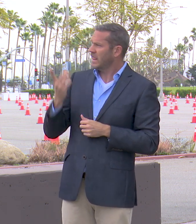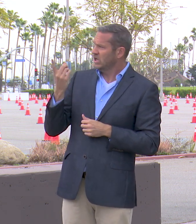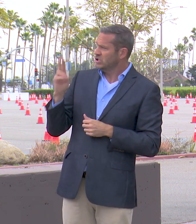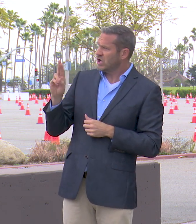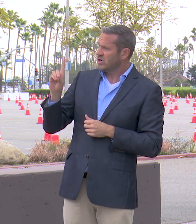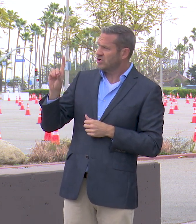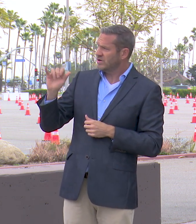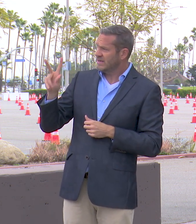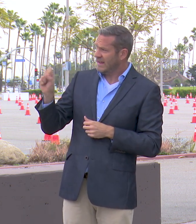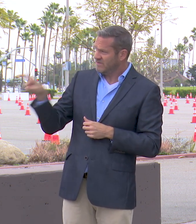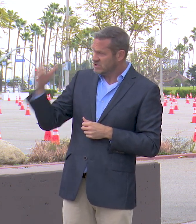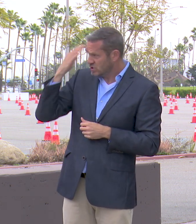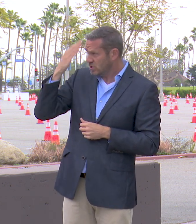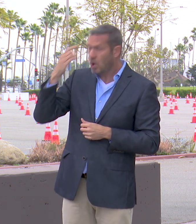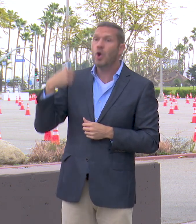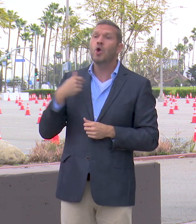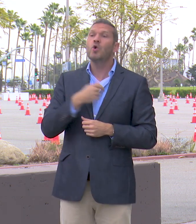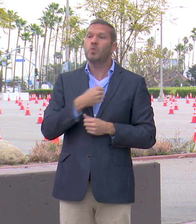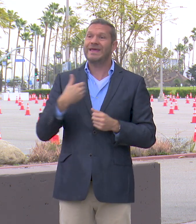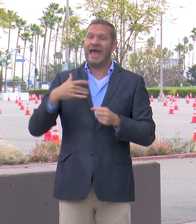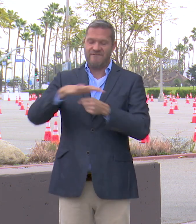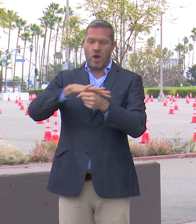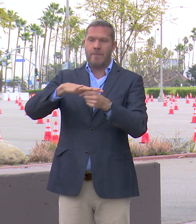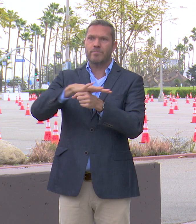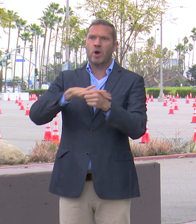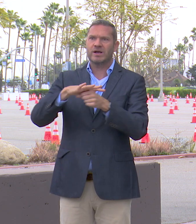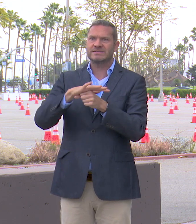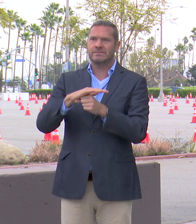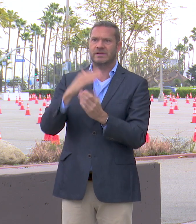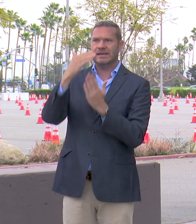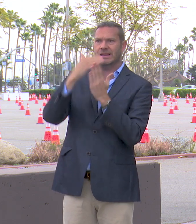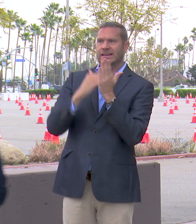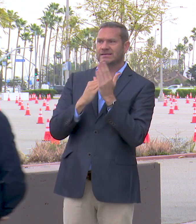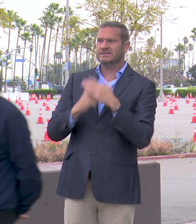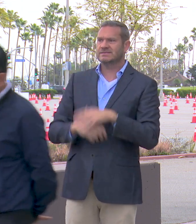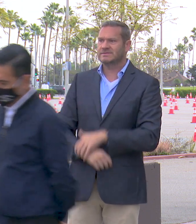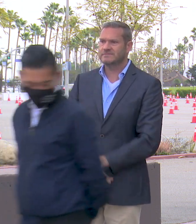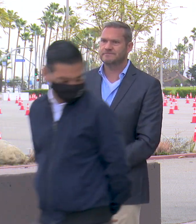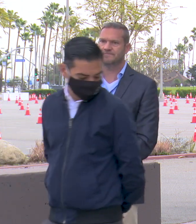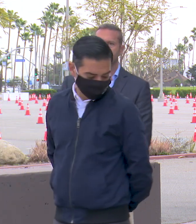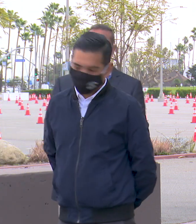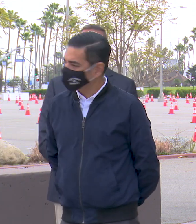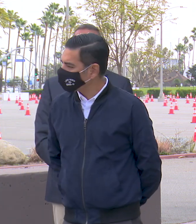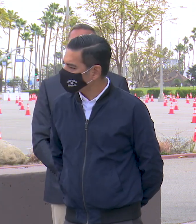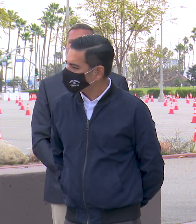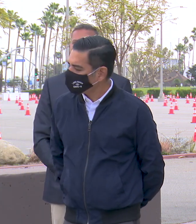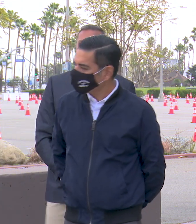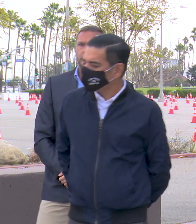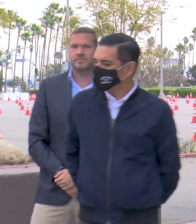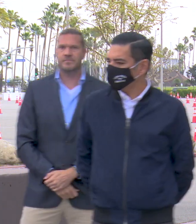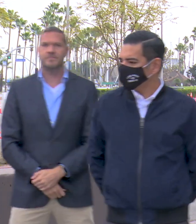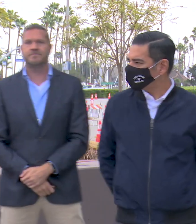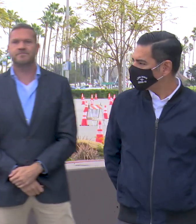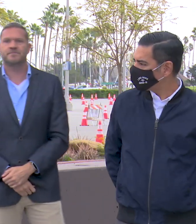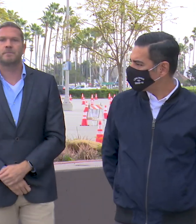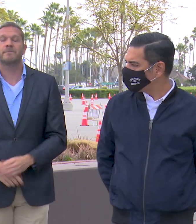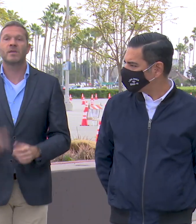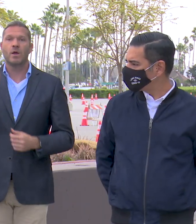I know we have a proximity list so I'd have to get the, so as far as we definitely don't